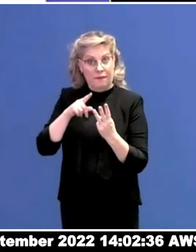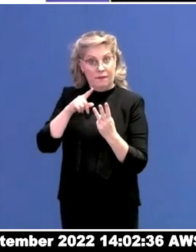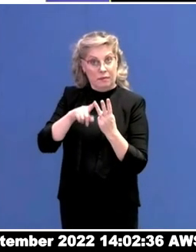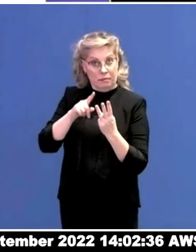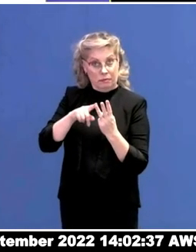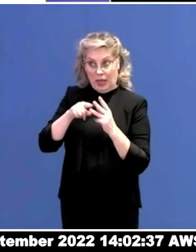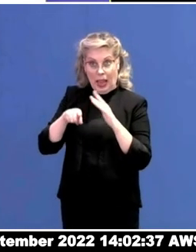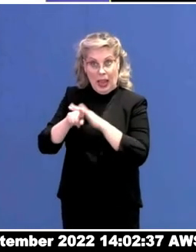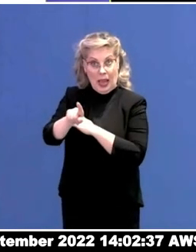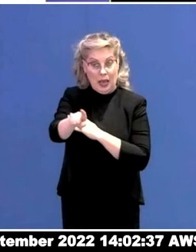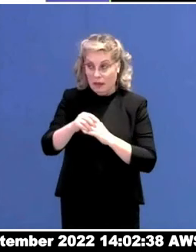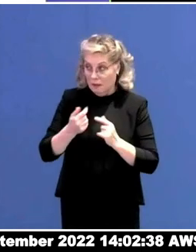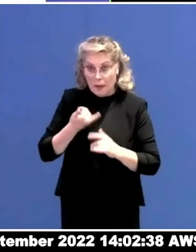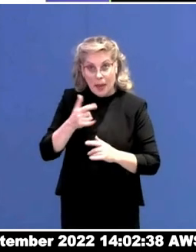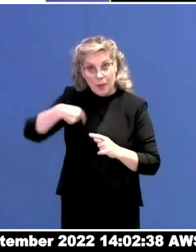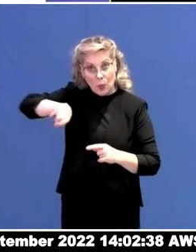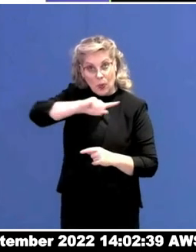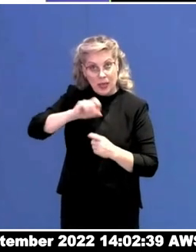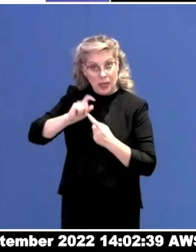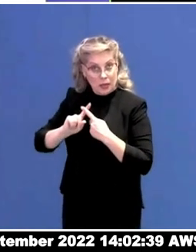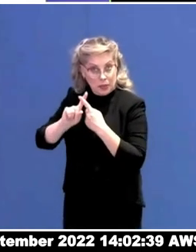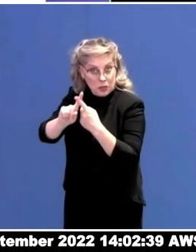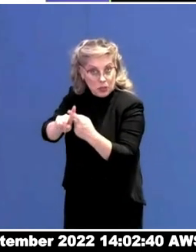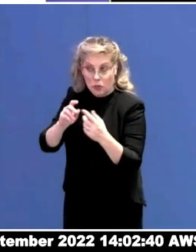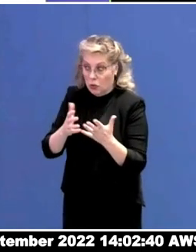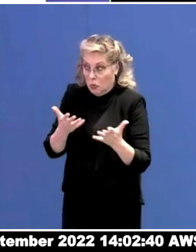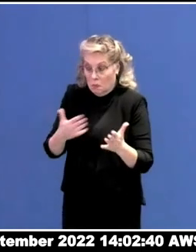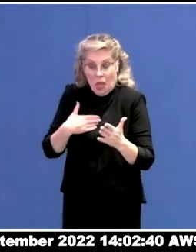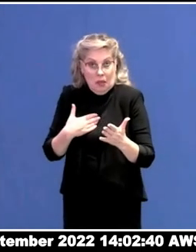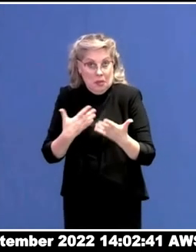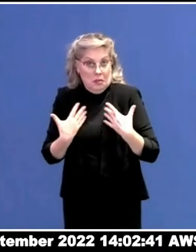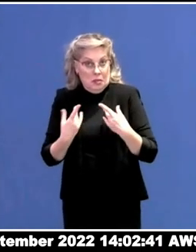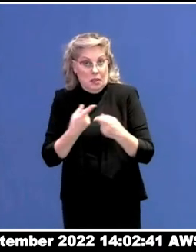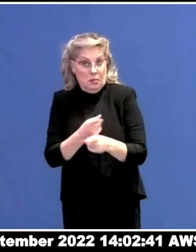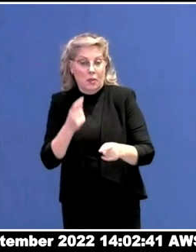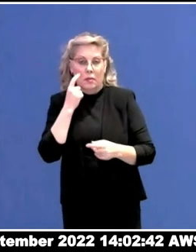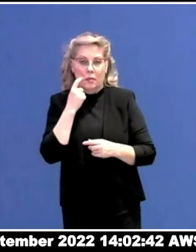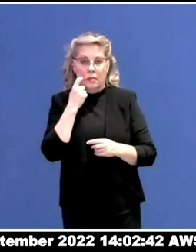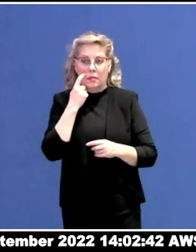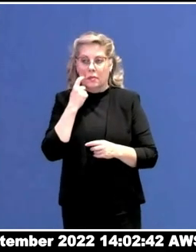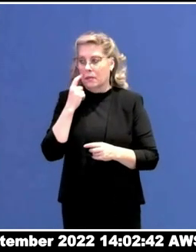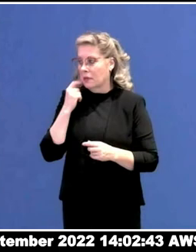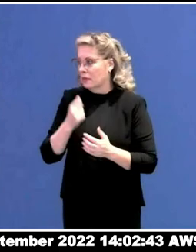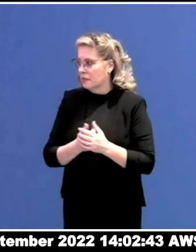you leave. We can continue for another few minutes. So, it's entirely a matter for you. I'm happy to wait a few more minutes, but please excuse me if I -